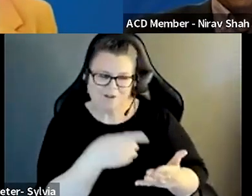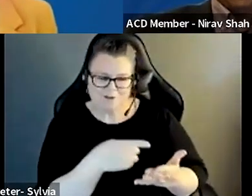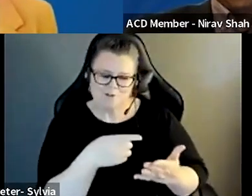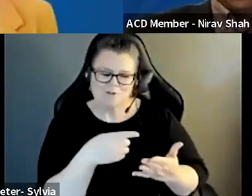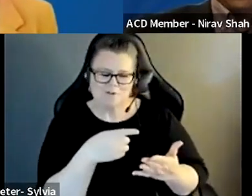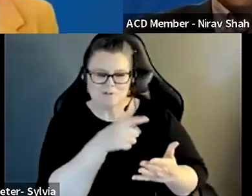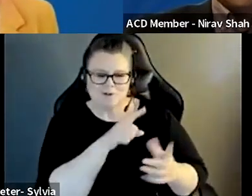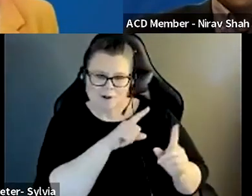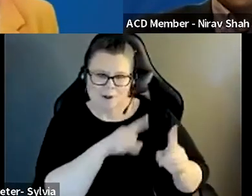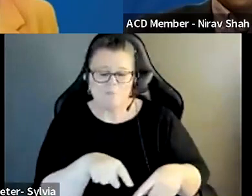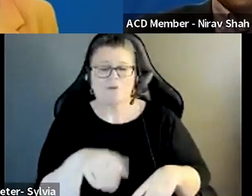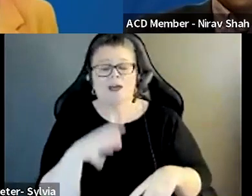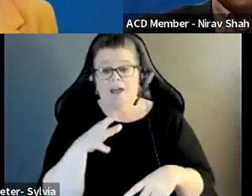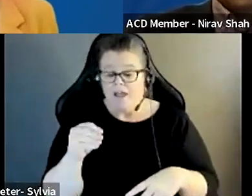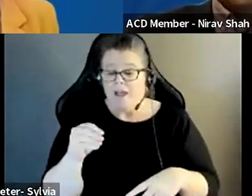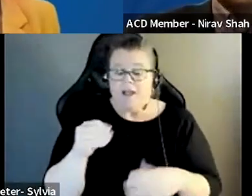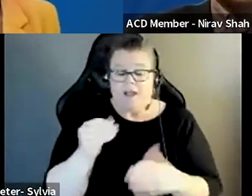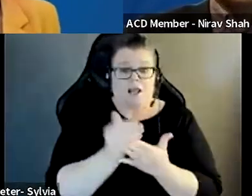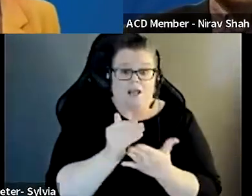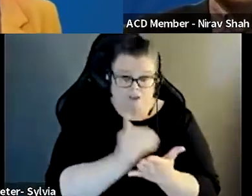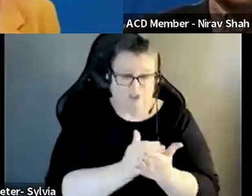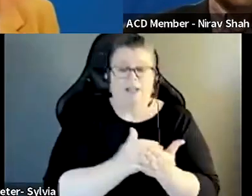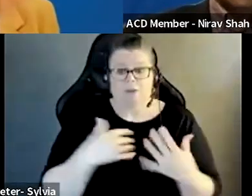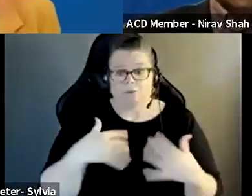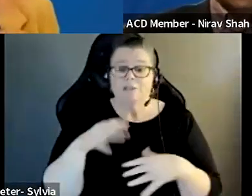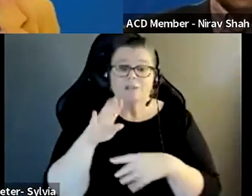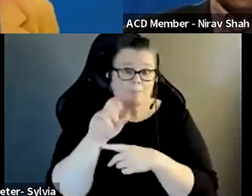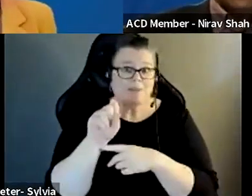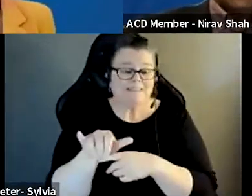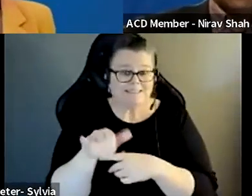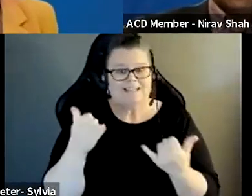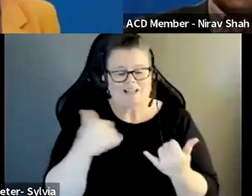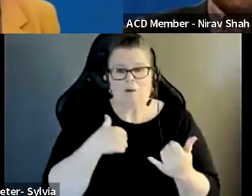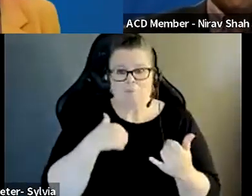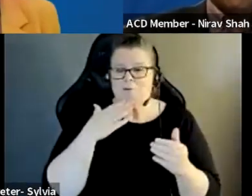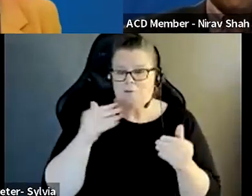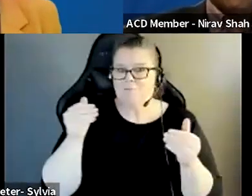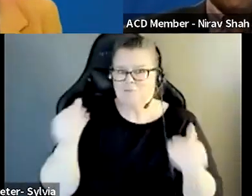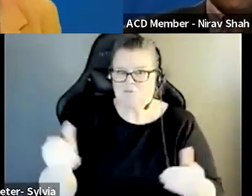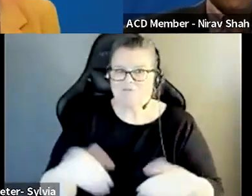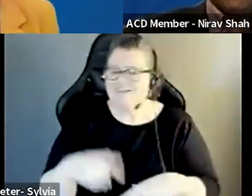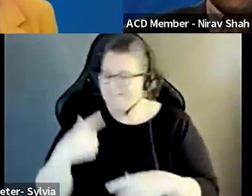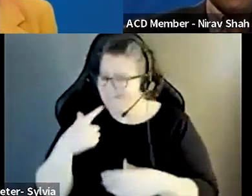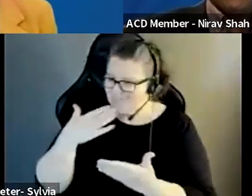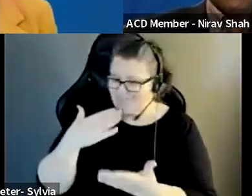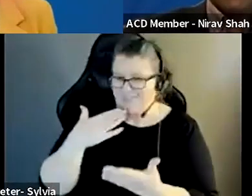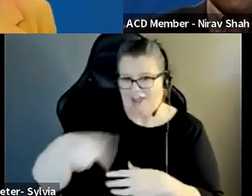And we have a busy agenda, so it's time for us to move on to that next item. Right. Thank you so much, everyone. Okay, thank you.